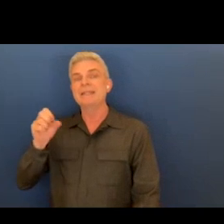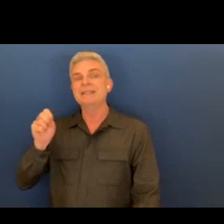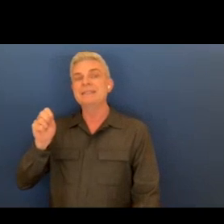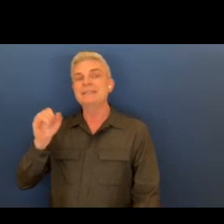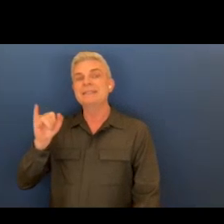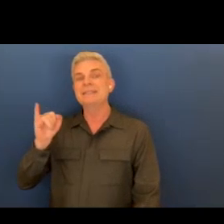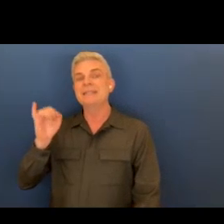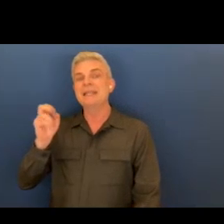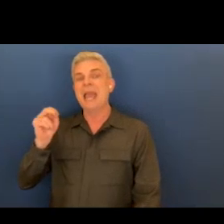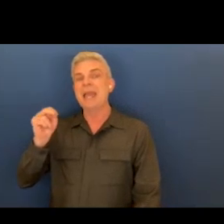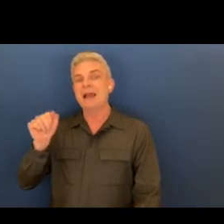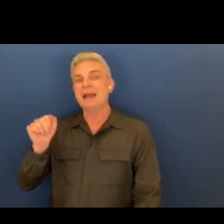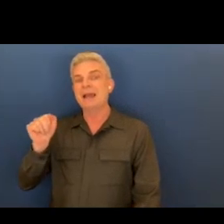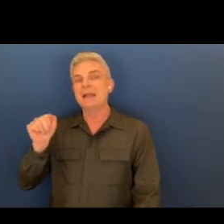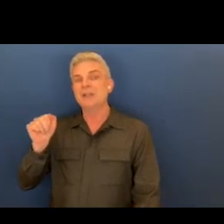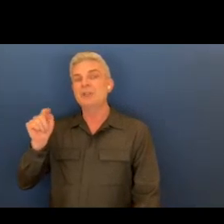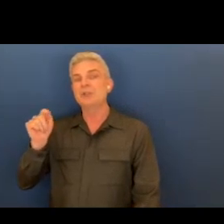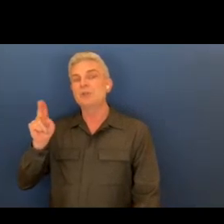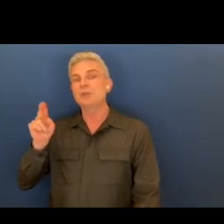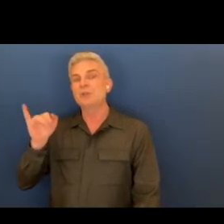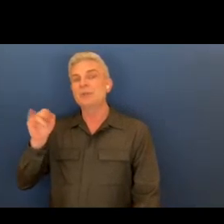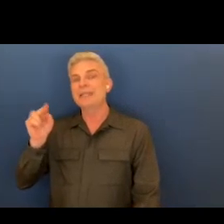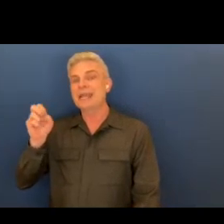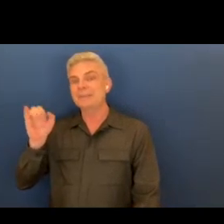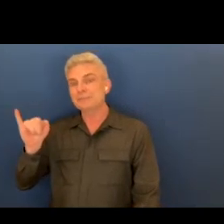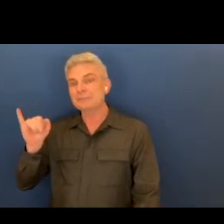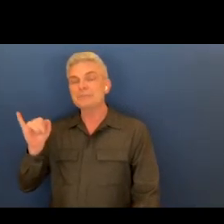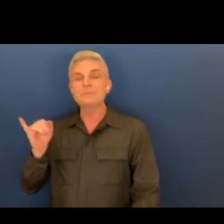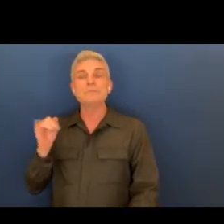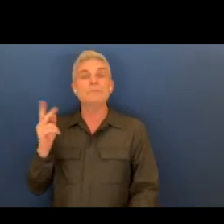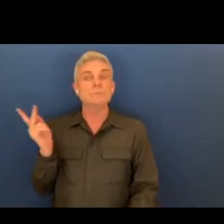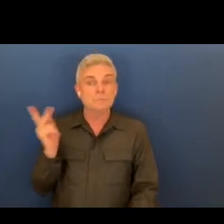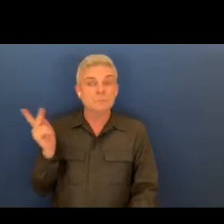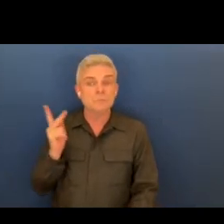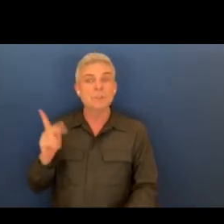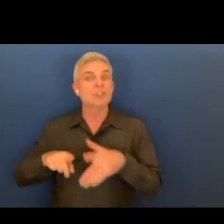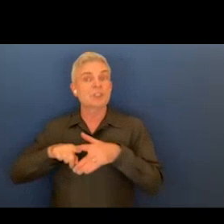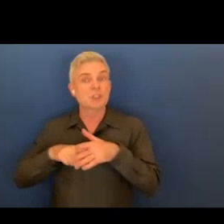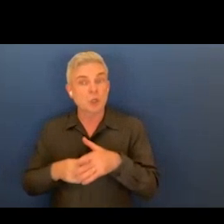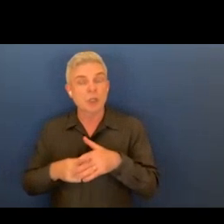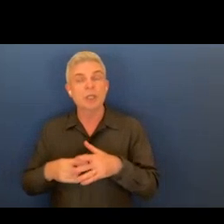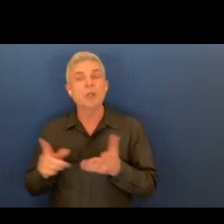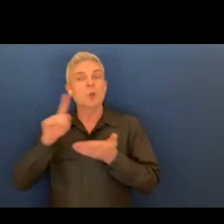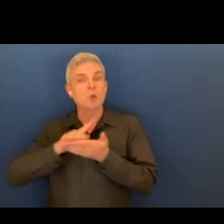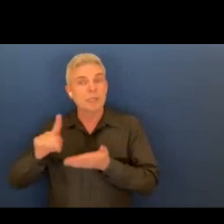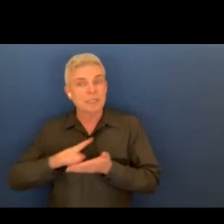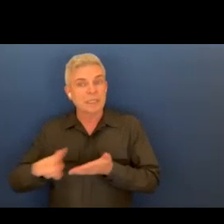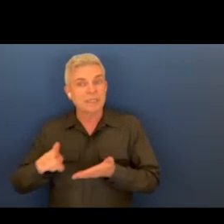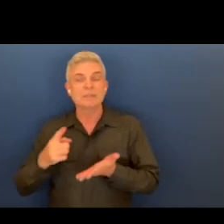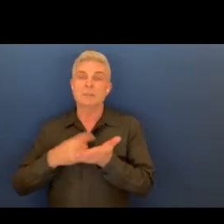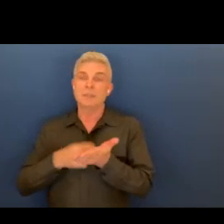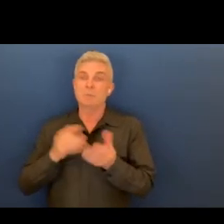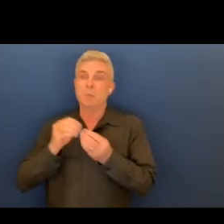initiated at least weekly, and sometimes more frequent, check-ins with Egghead and our website